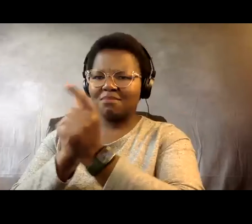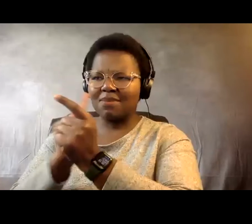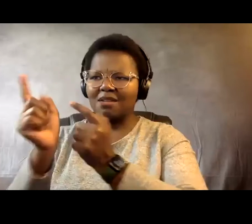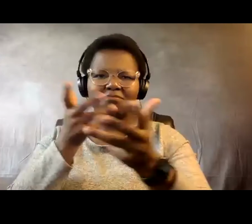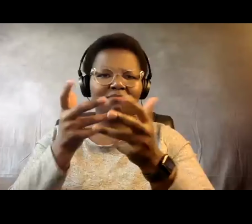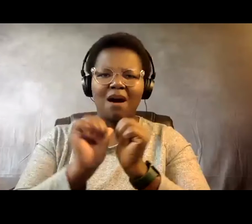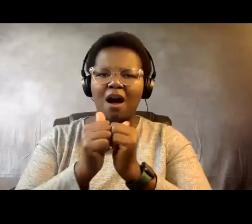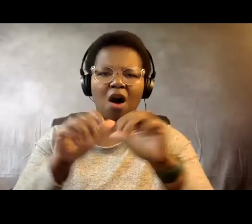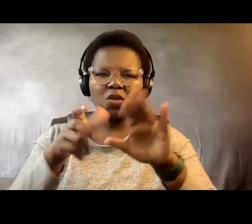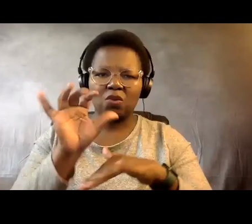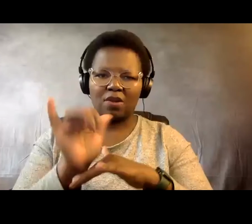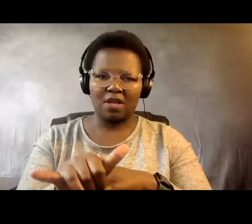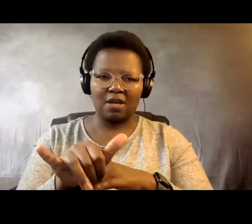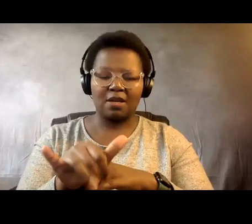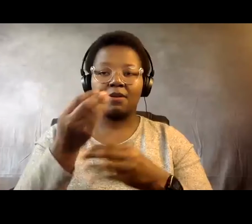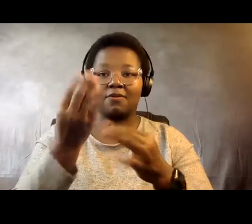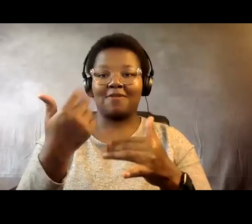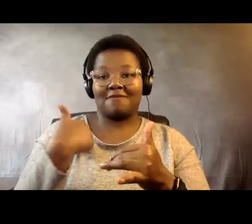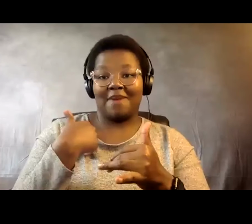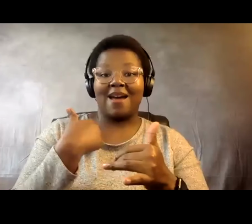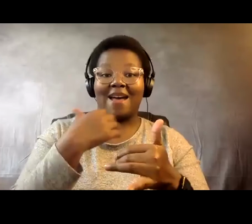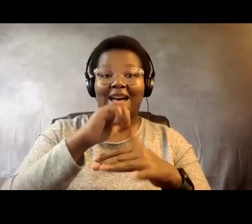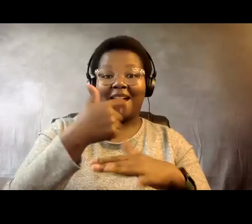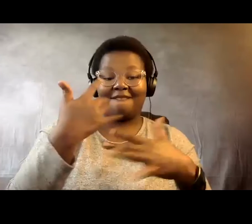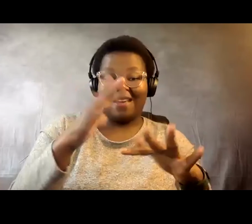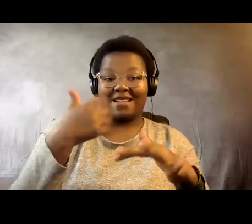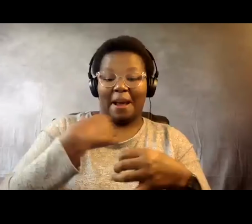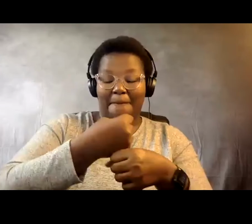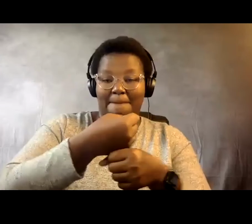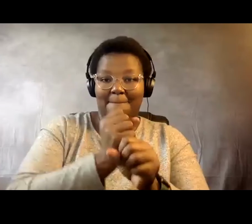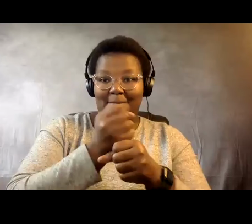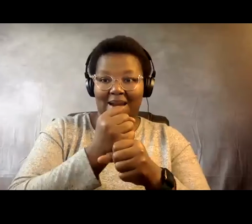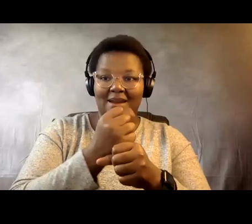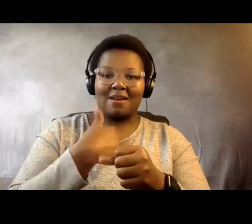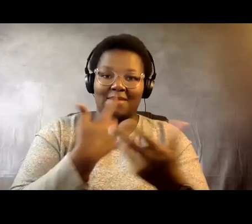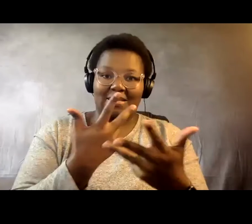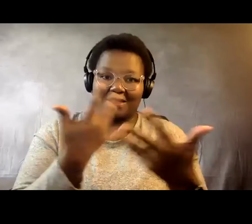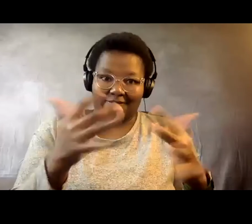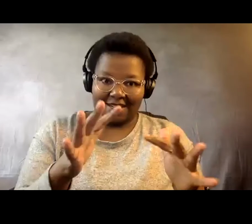I'm going to use my project as an example and to help you a little bit understand what's going on